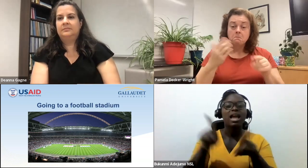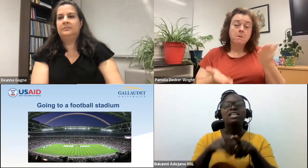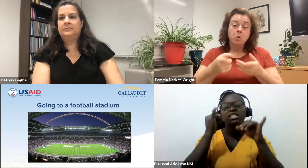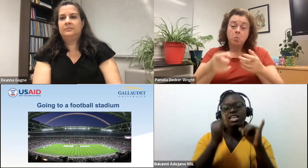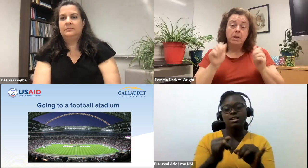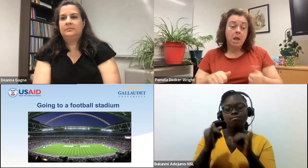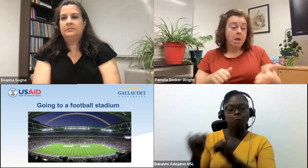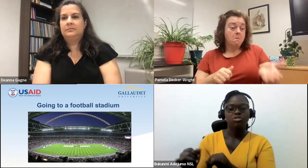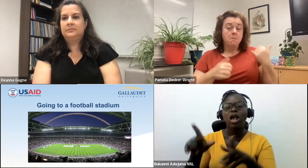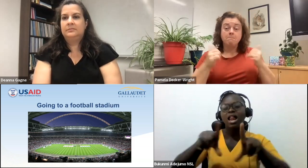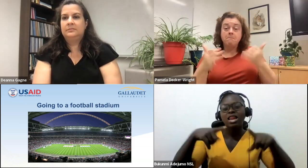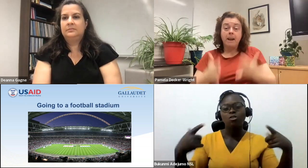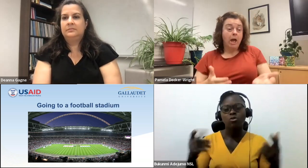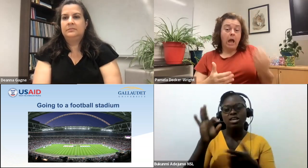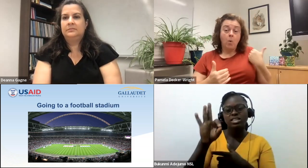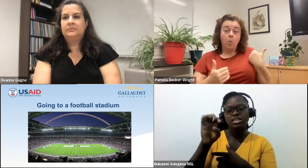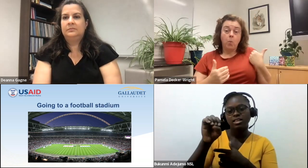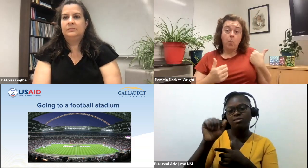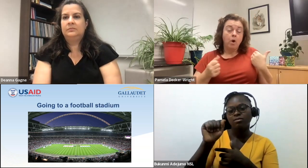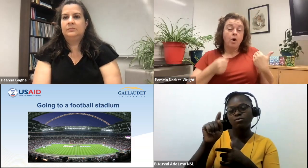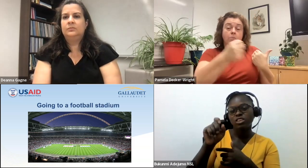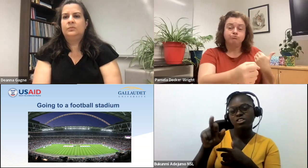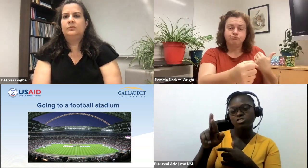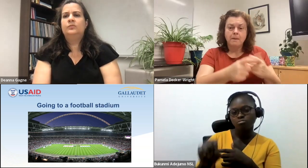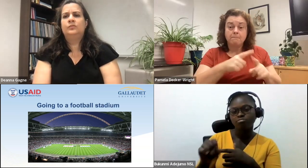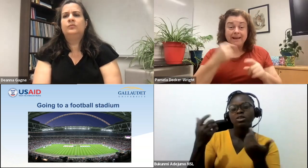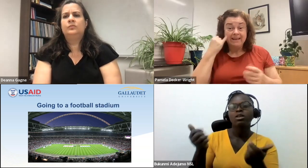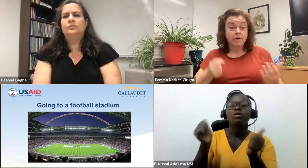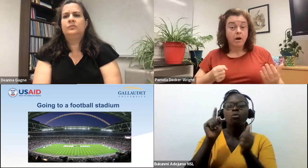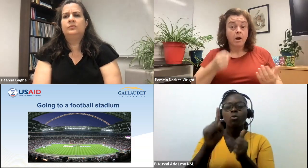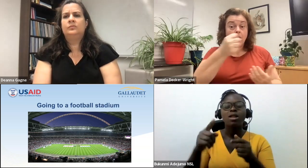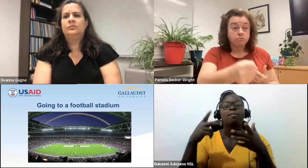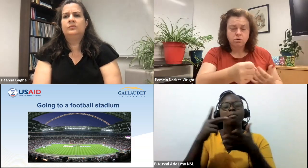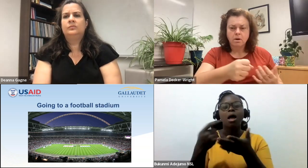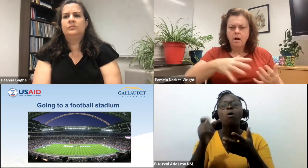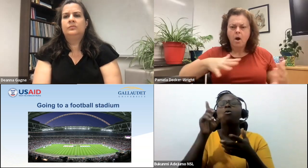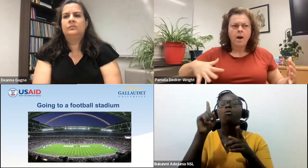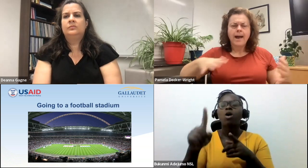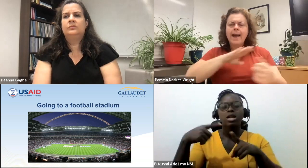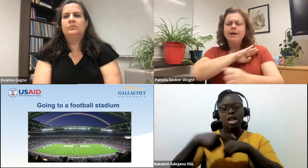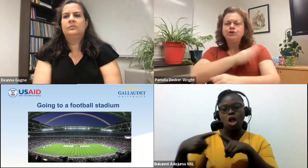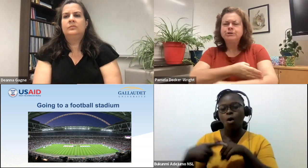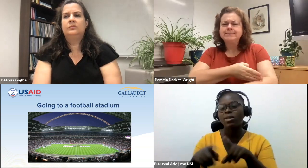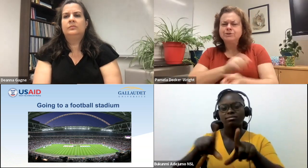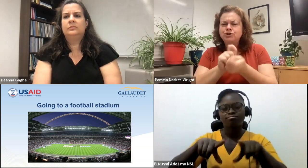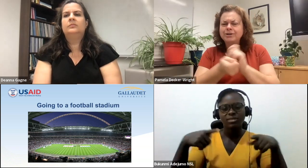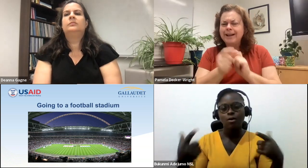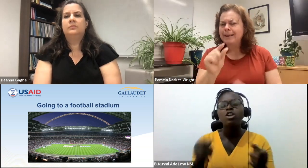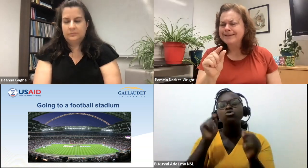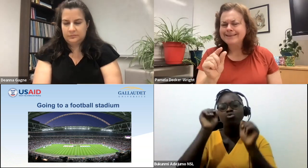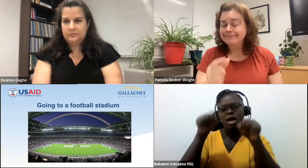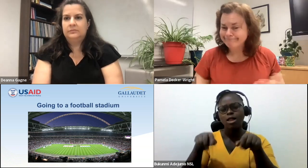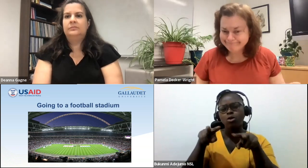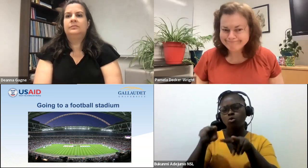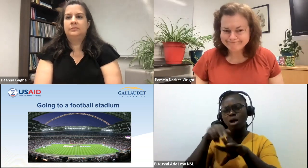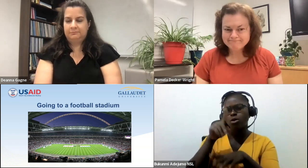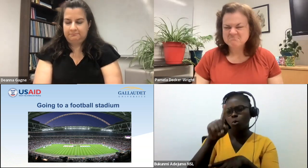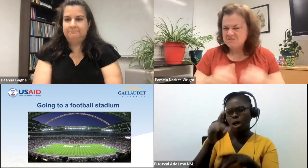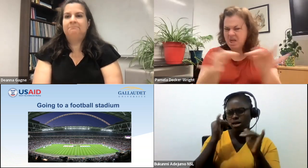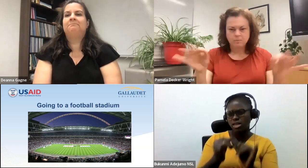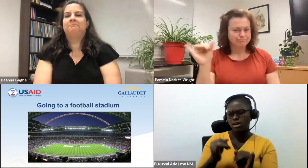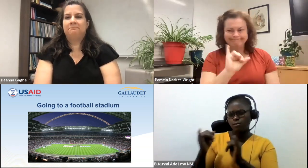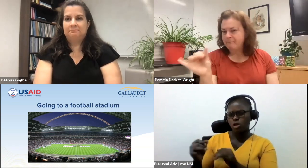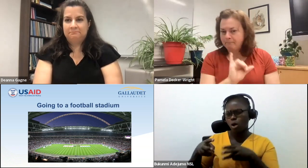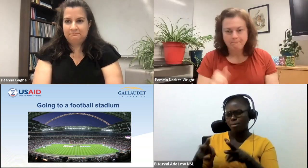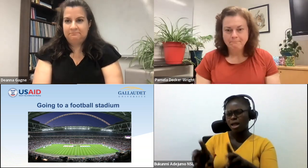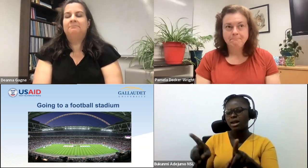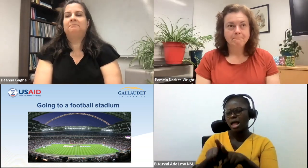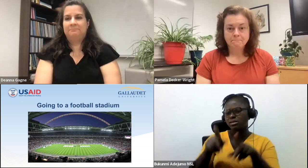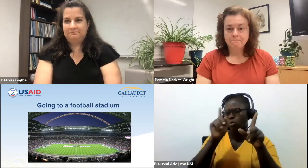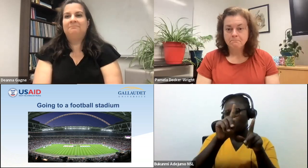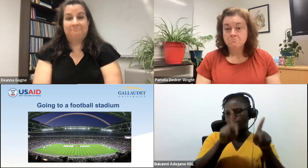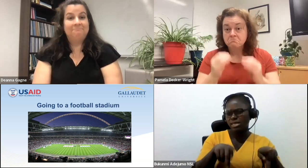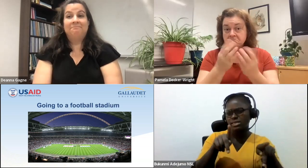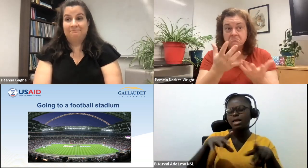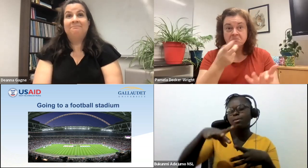and you can look at one individual part like an individual person. You take one player out of the game and you put in a new player, someone else. The whole energy shift similar with language.